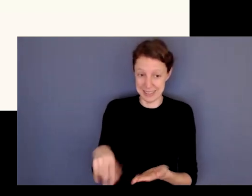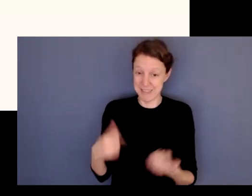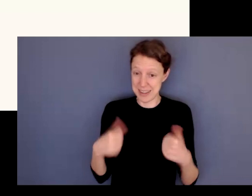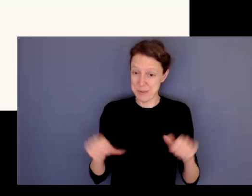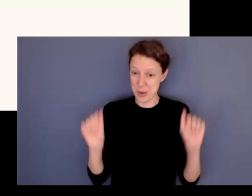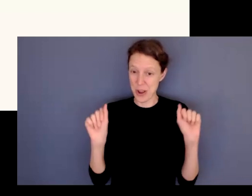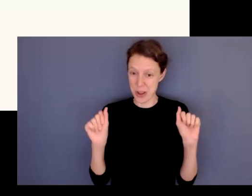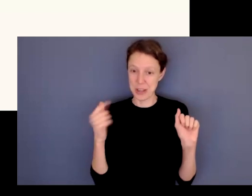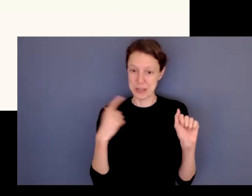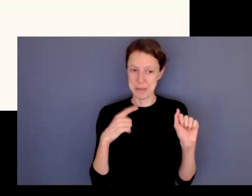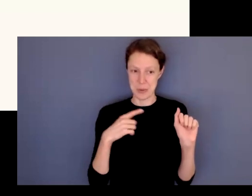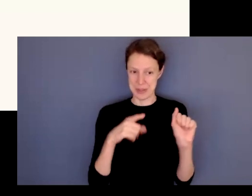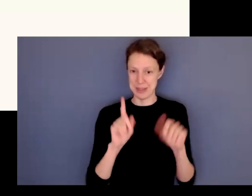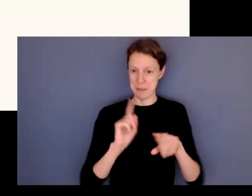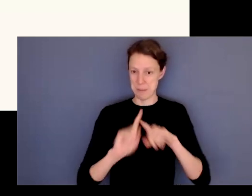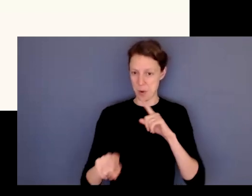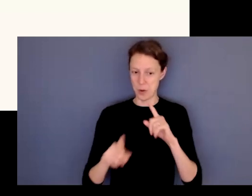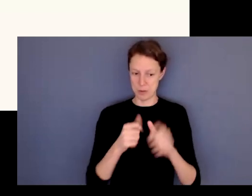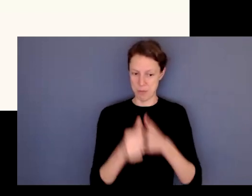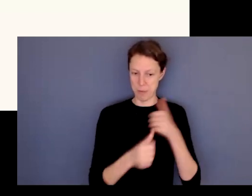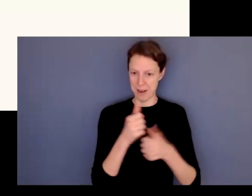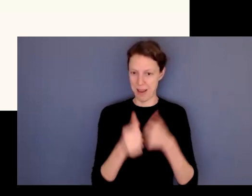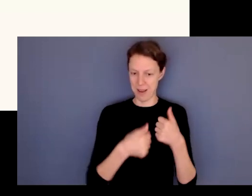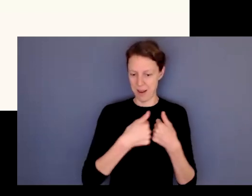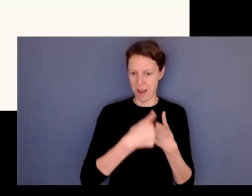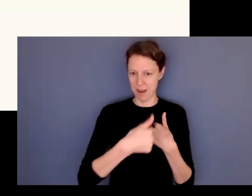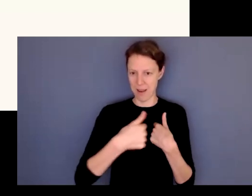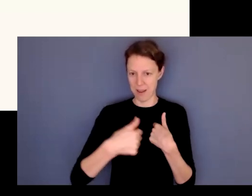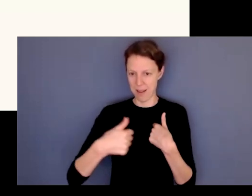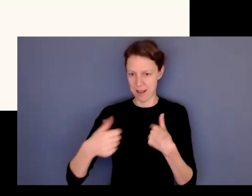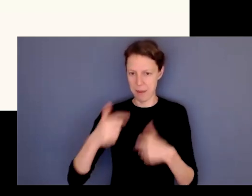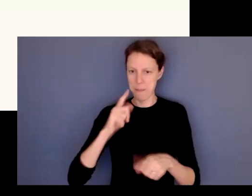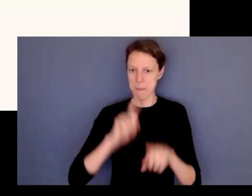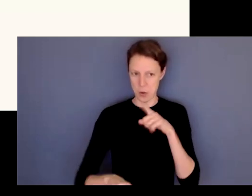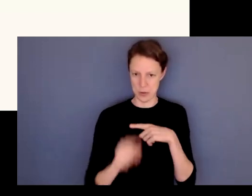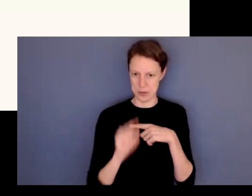I said, to date, our most liked reel. So I'll show you this as an example of the sorts of content that we're sharing to